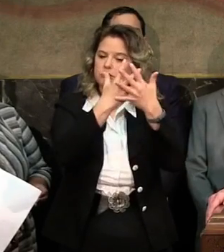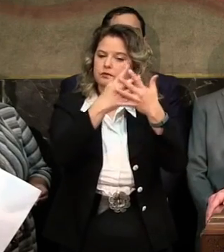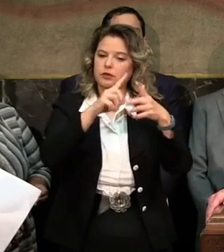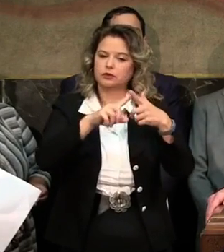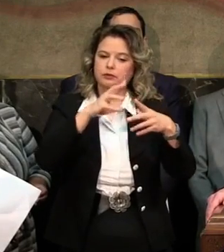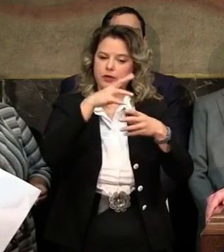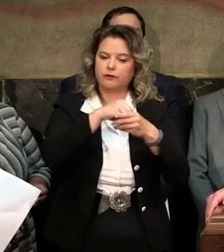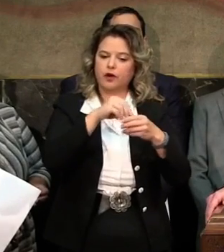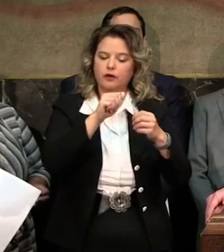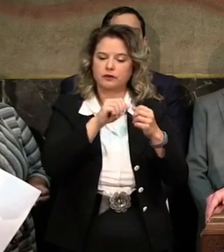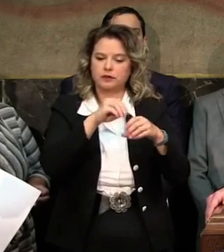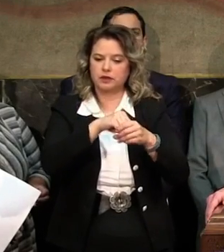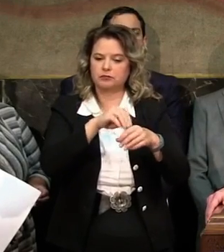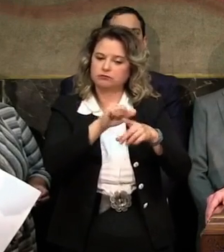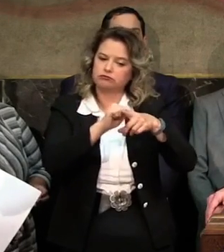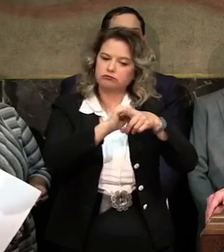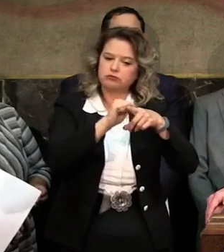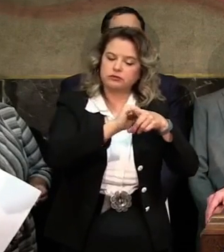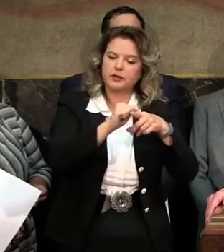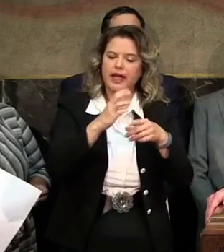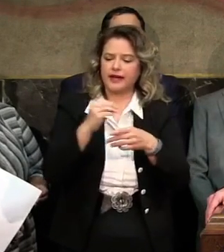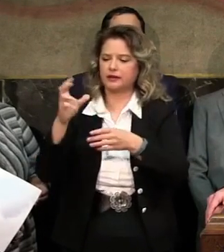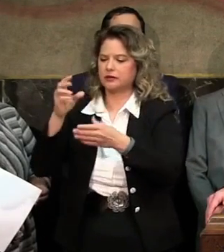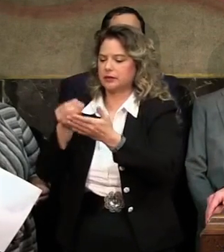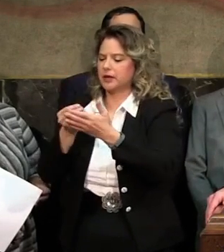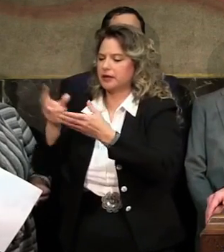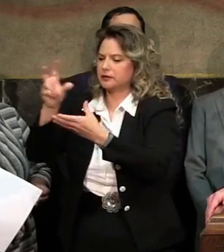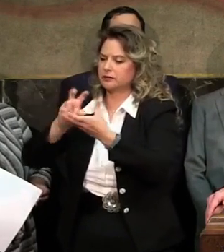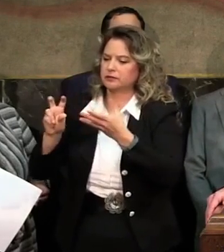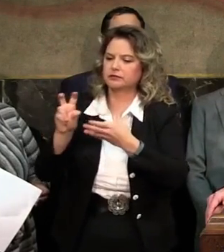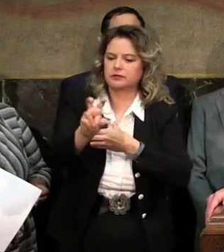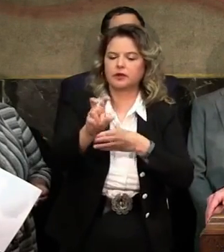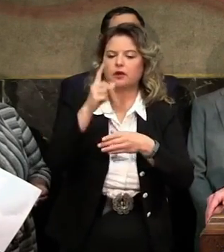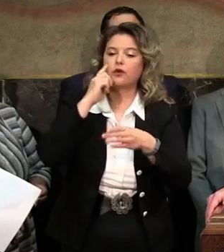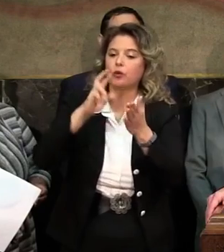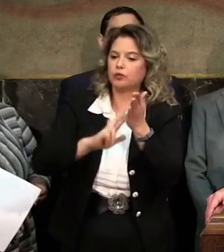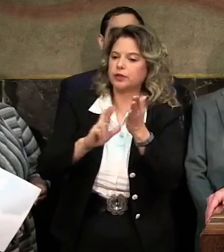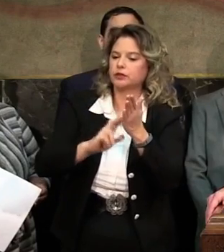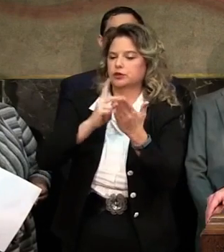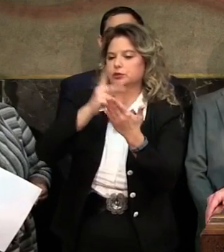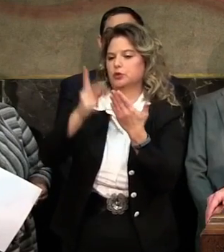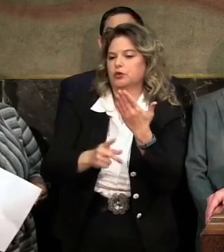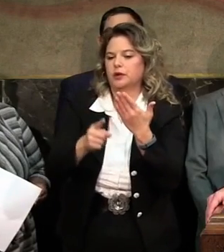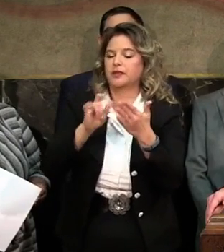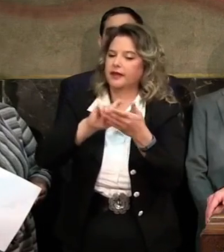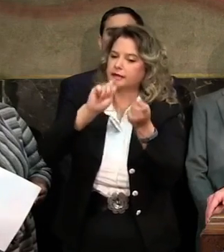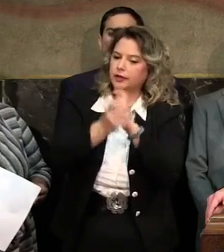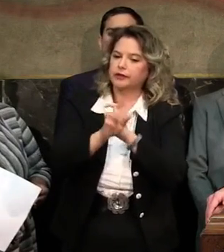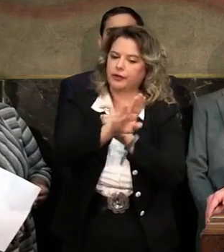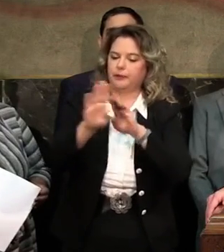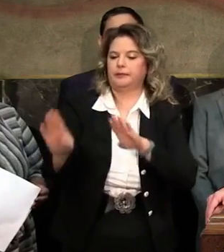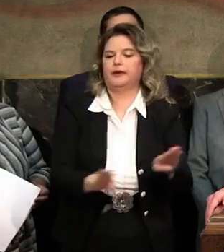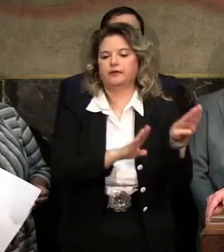substantial portion of the dollars saved in into research back programs that change criminal behavior and support